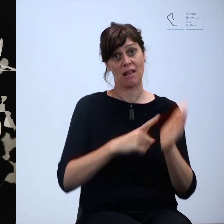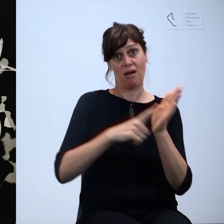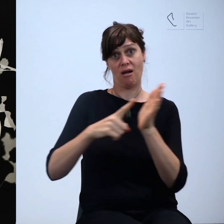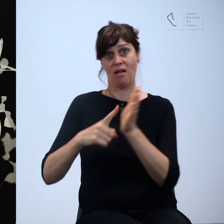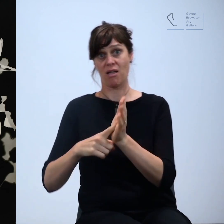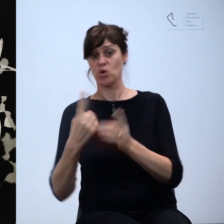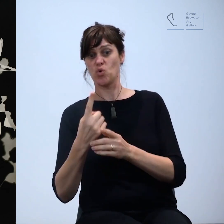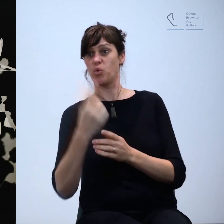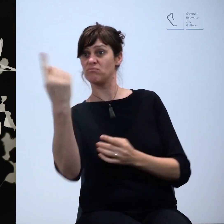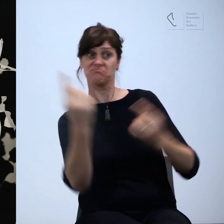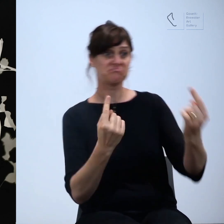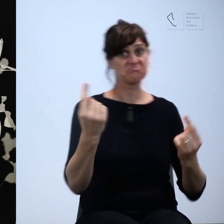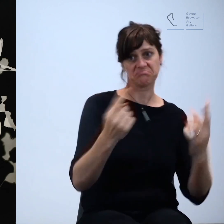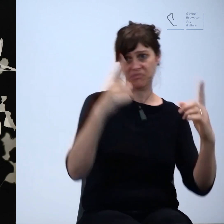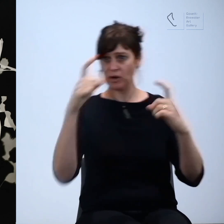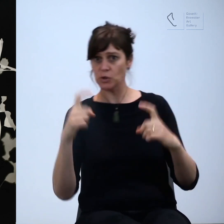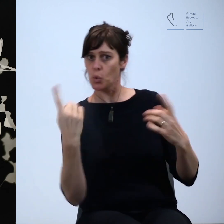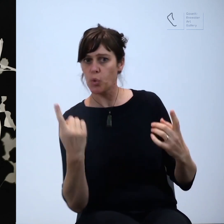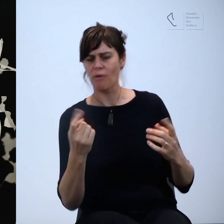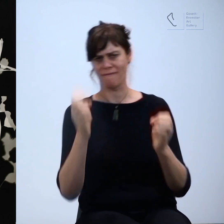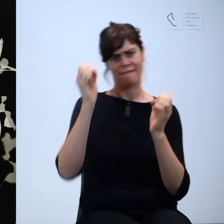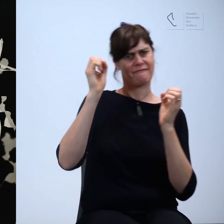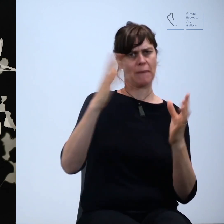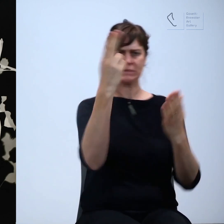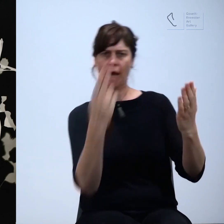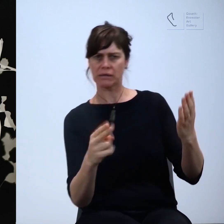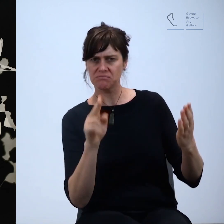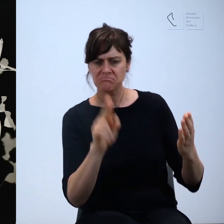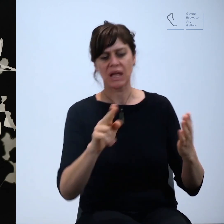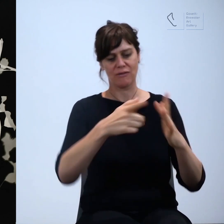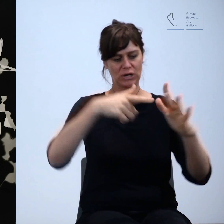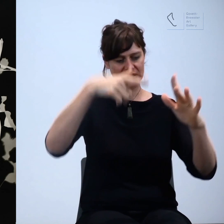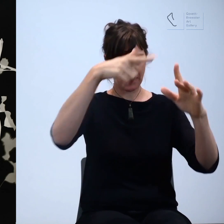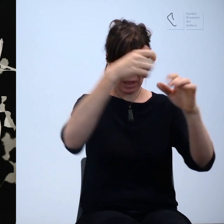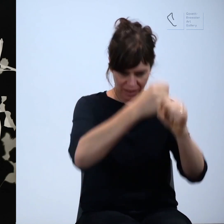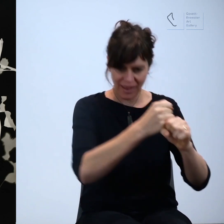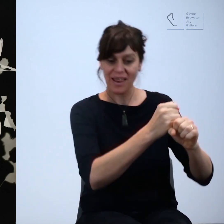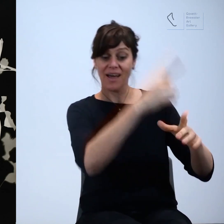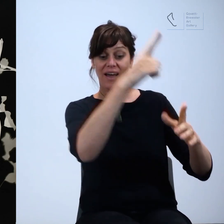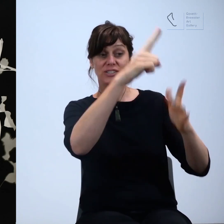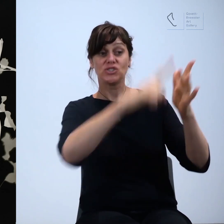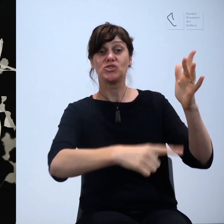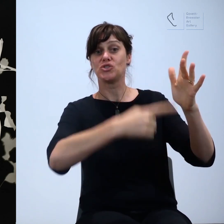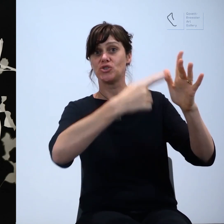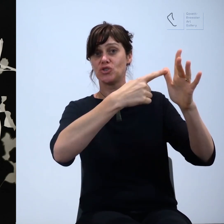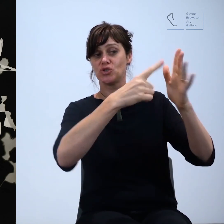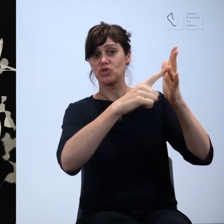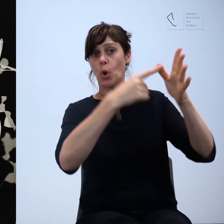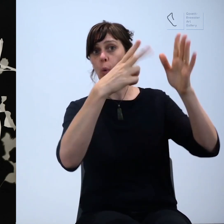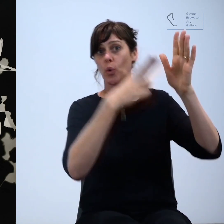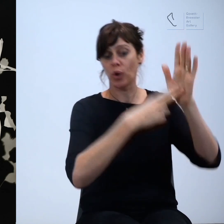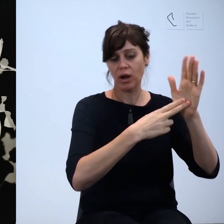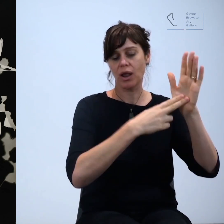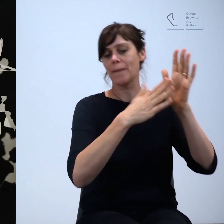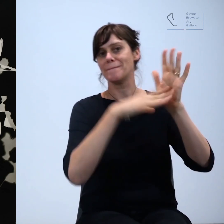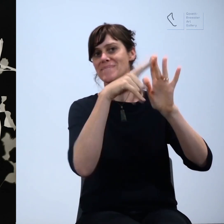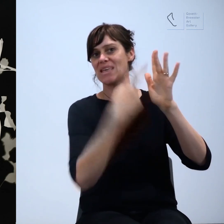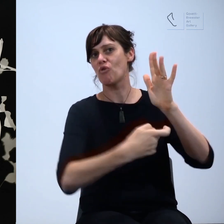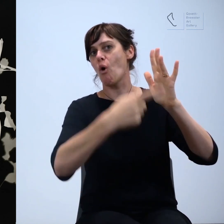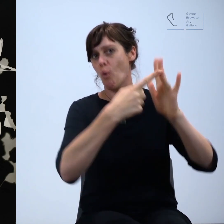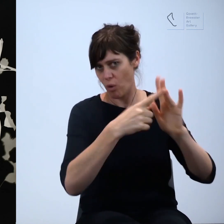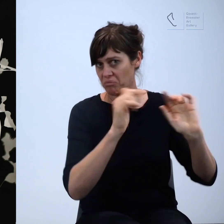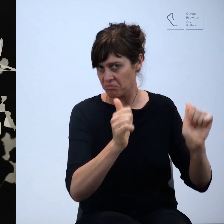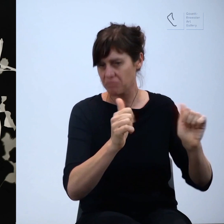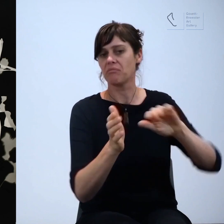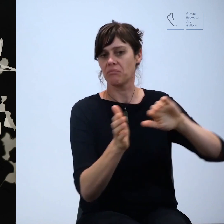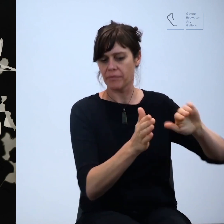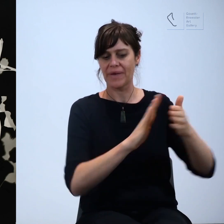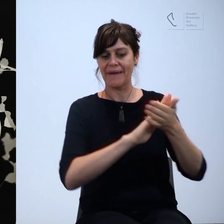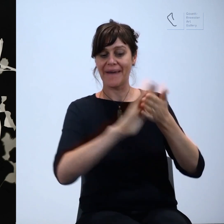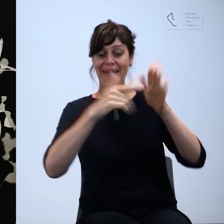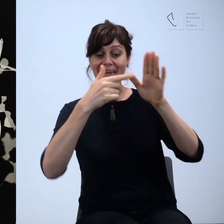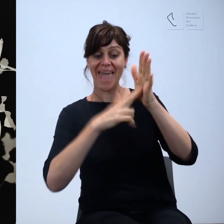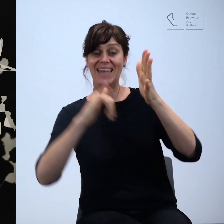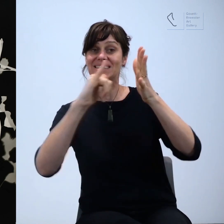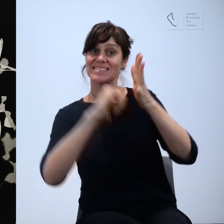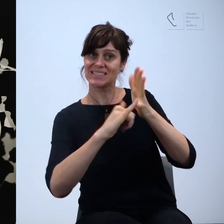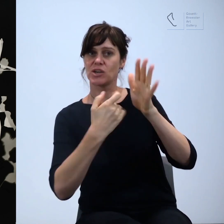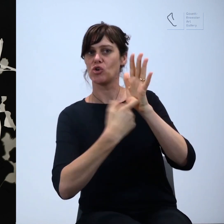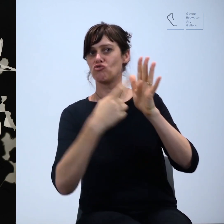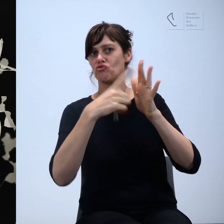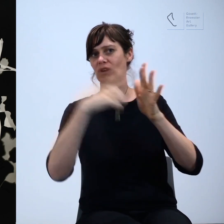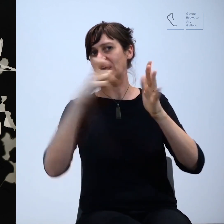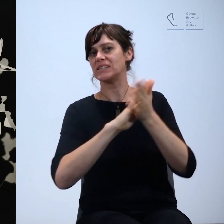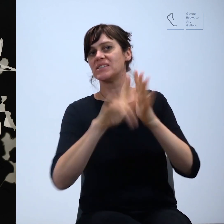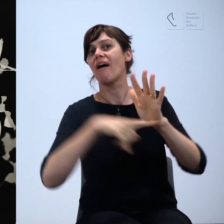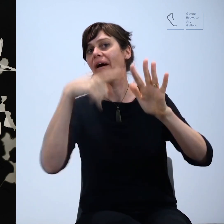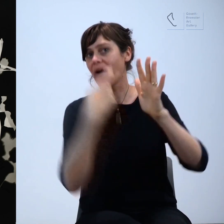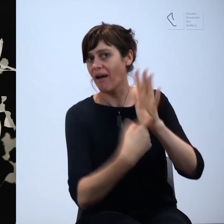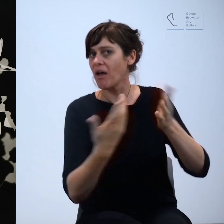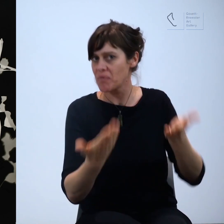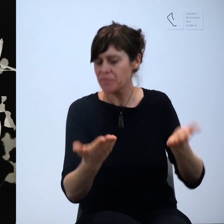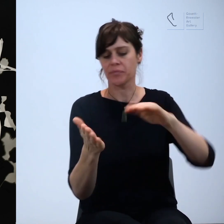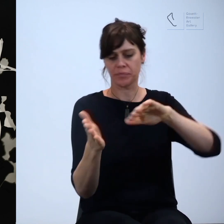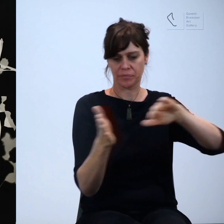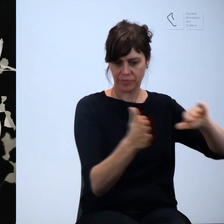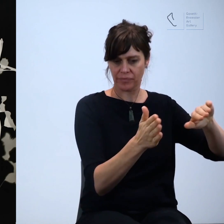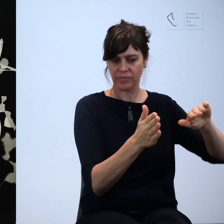Lye's subjects included notable artists such as Joan Miró, Hans Richter,